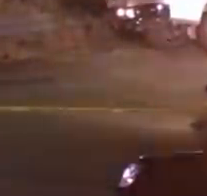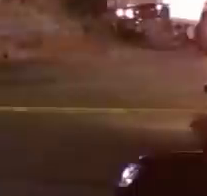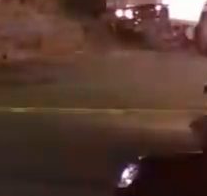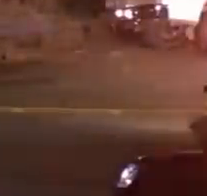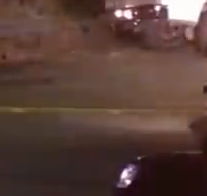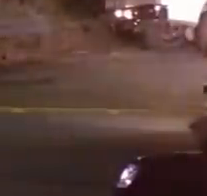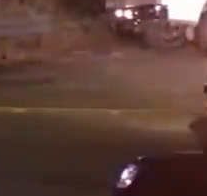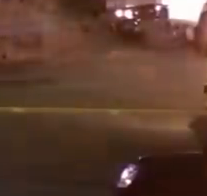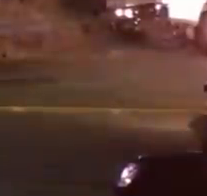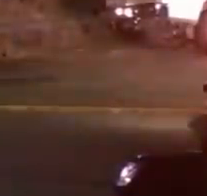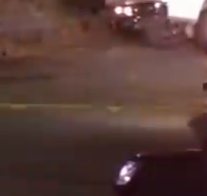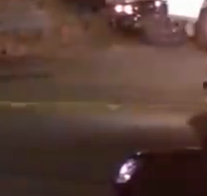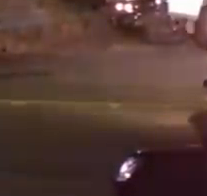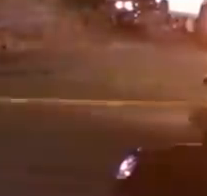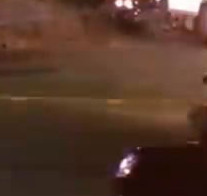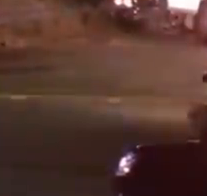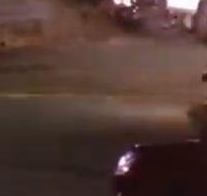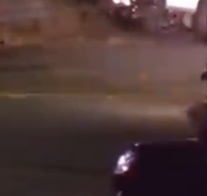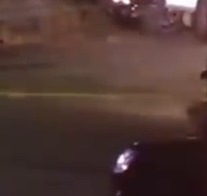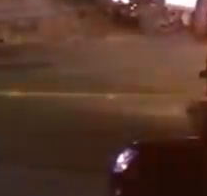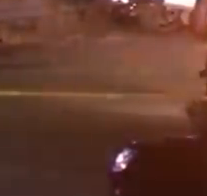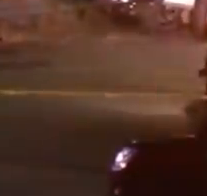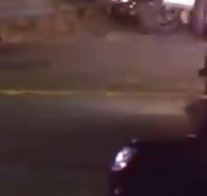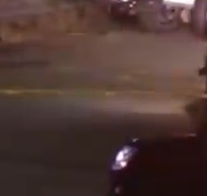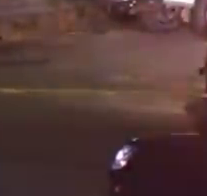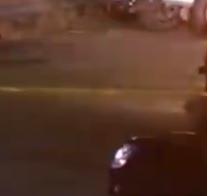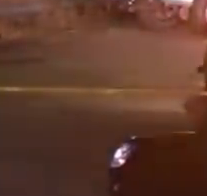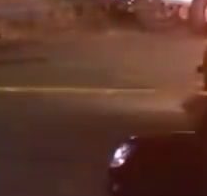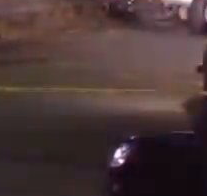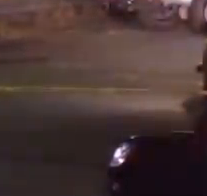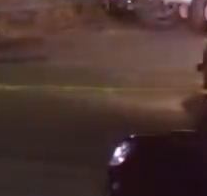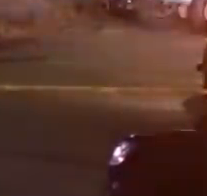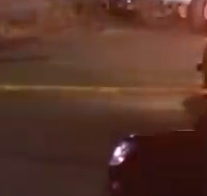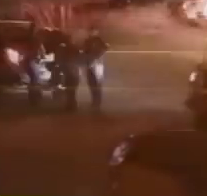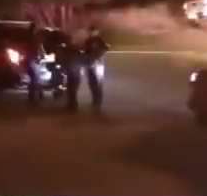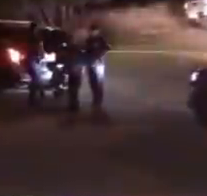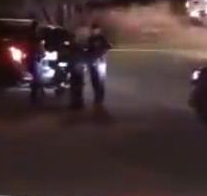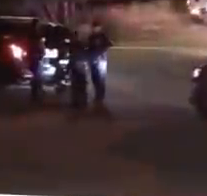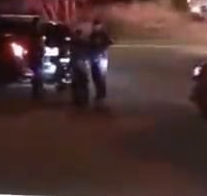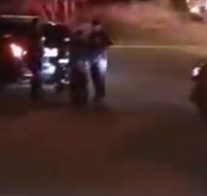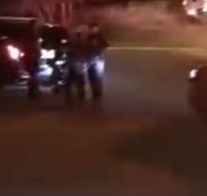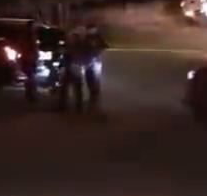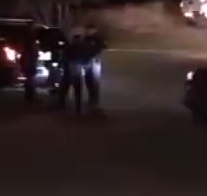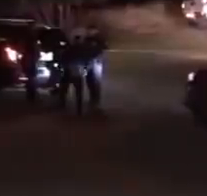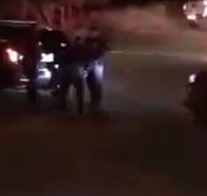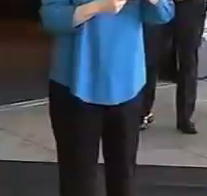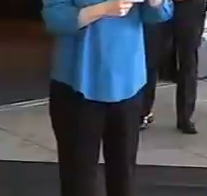SAY THEY BELIEVED WAS ARMED. THE FATAL SHOOTING CAME AFTER A NIGHT OF MULTIPLE CALLS FOR